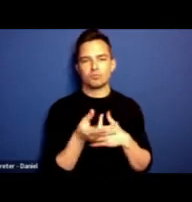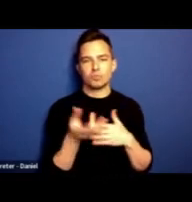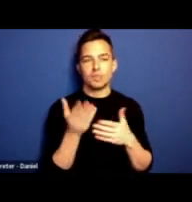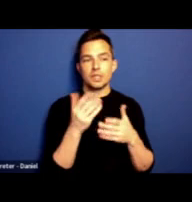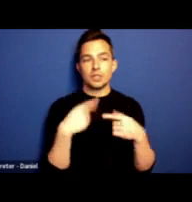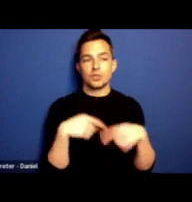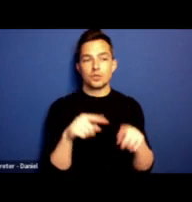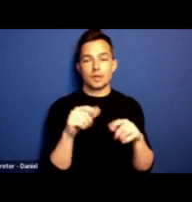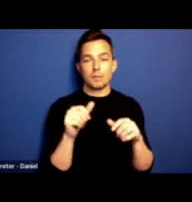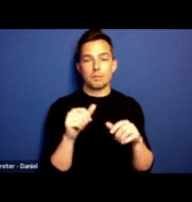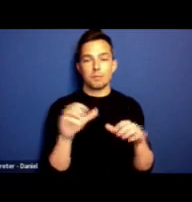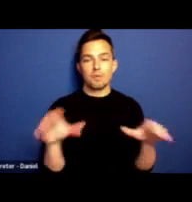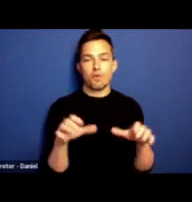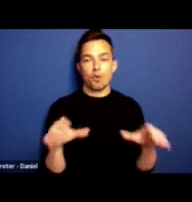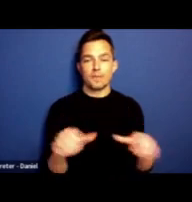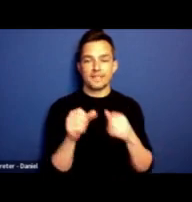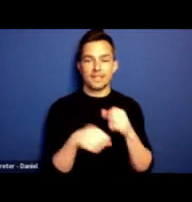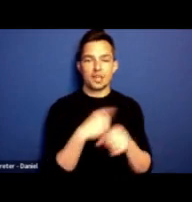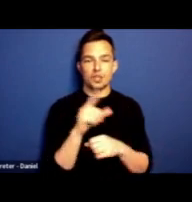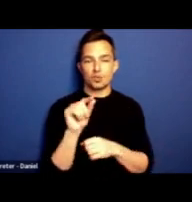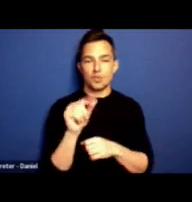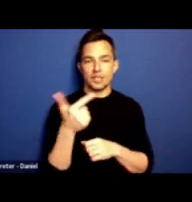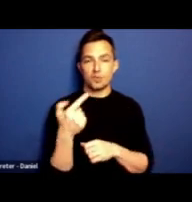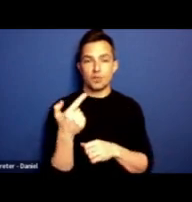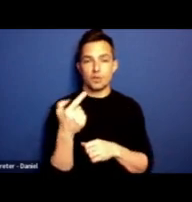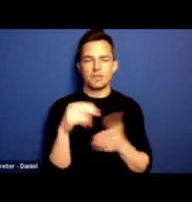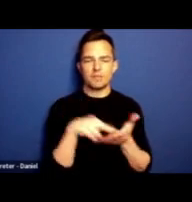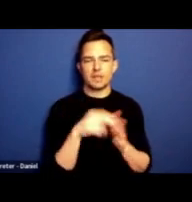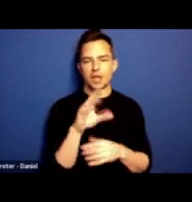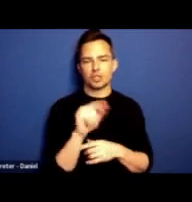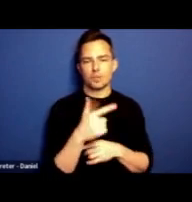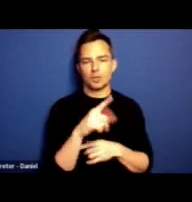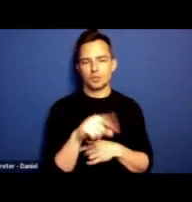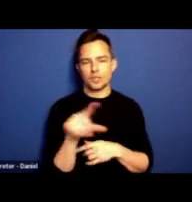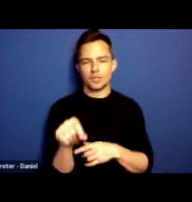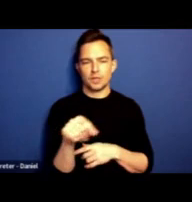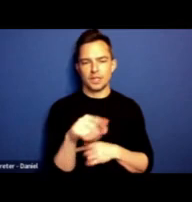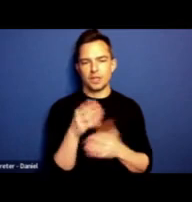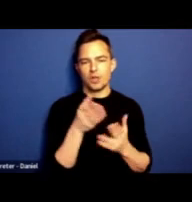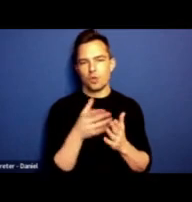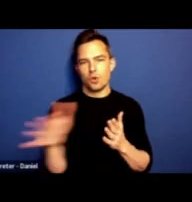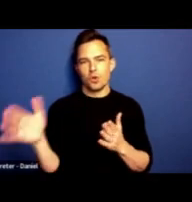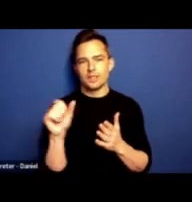2021 And that means October of 2020 through September of 2021